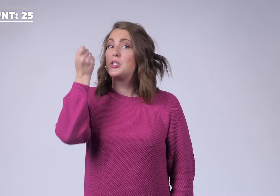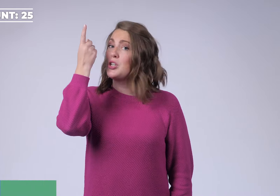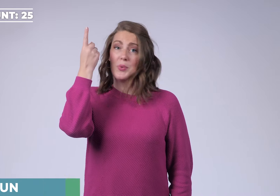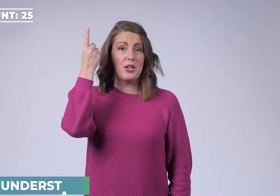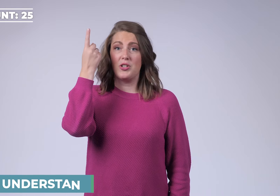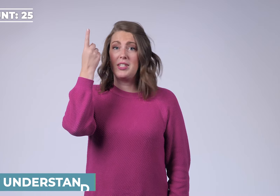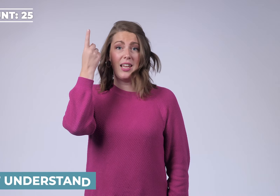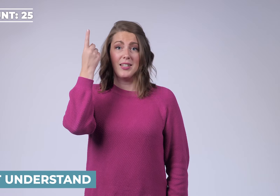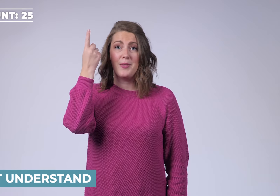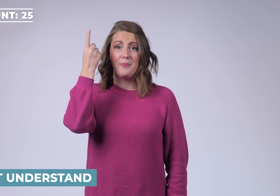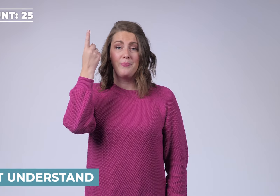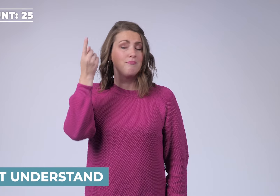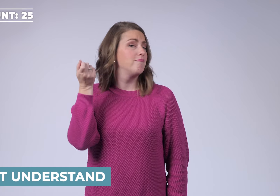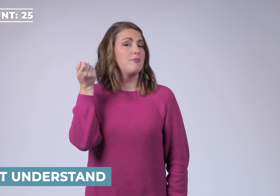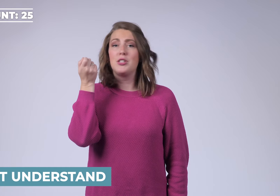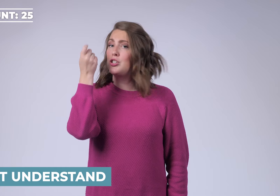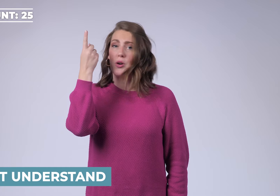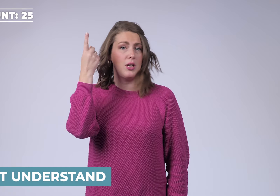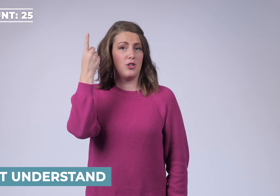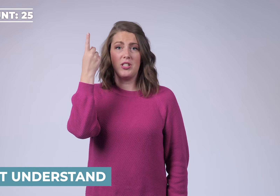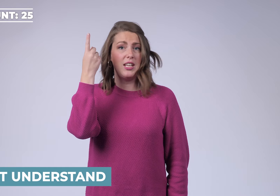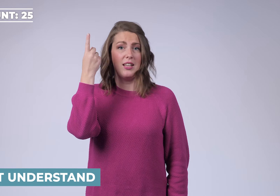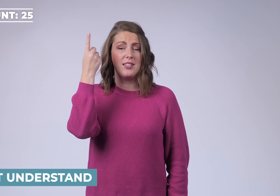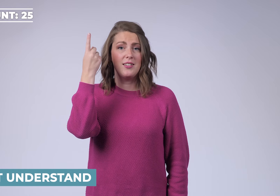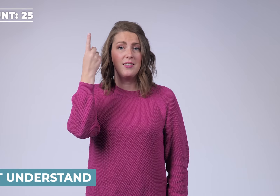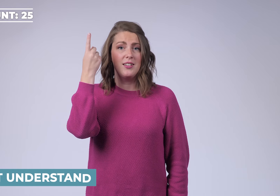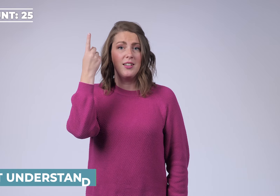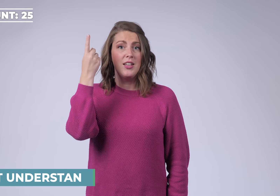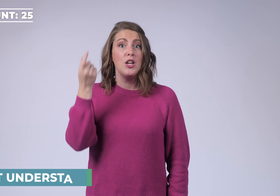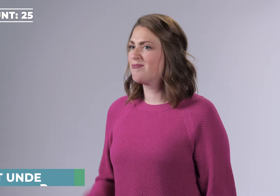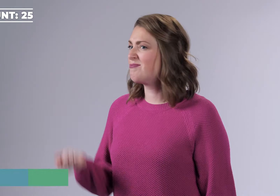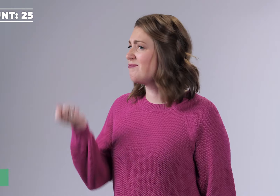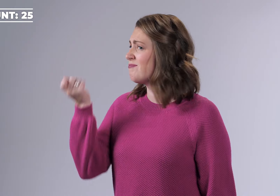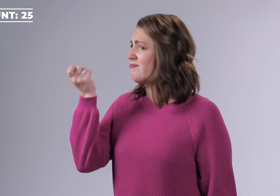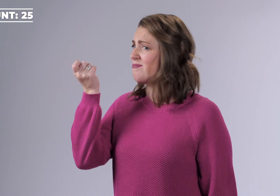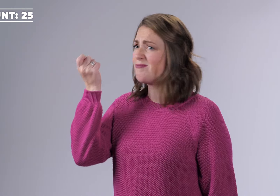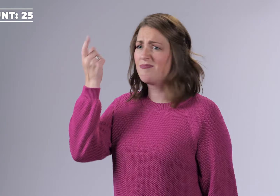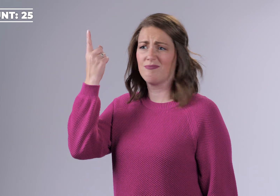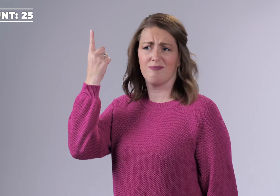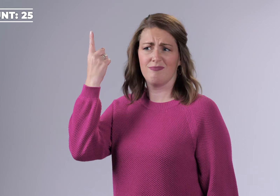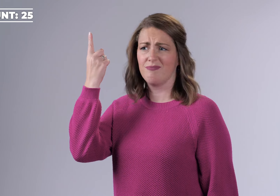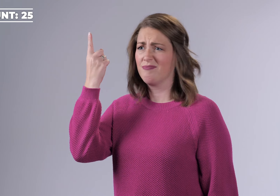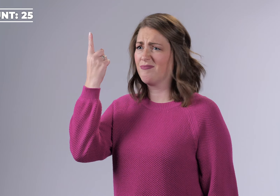Don't understand. You do the sign. Understand